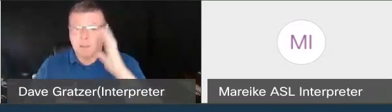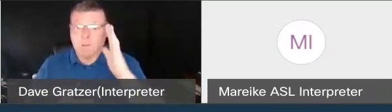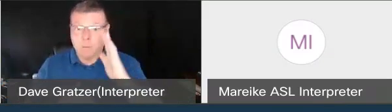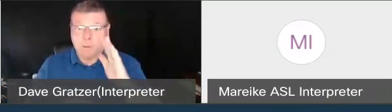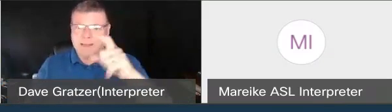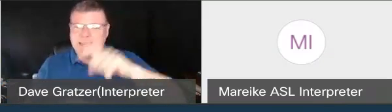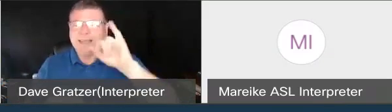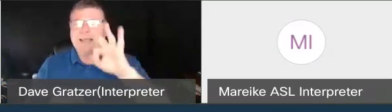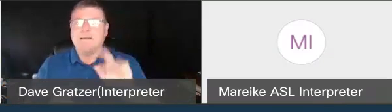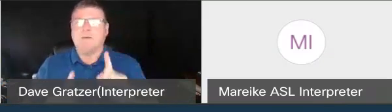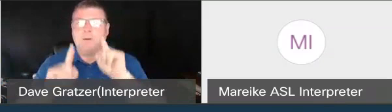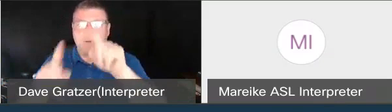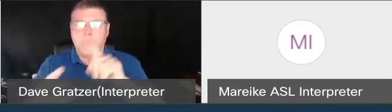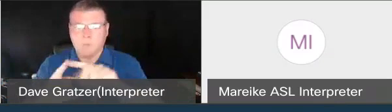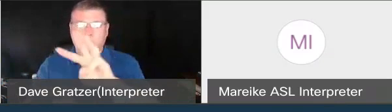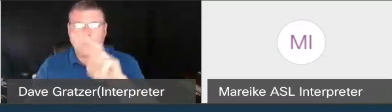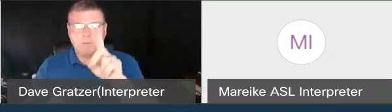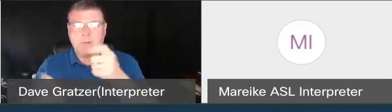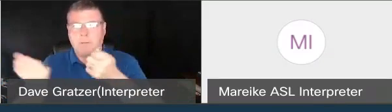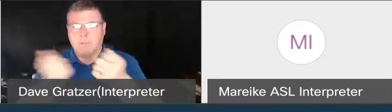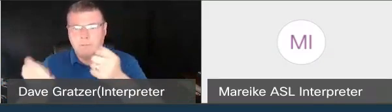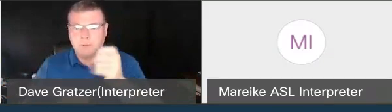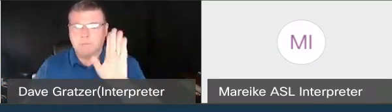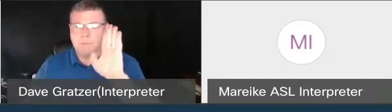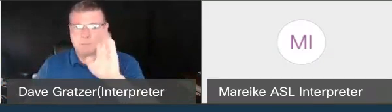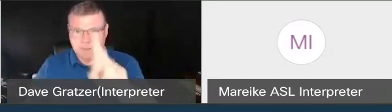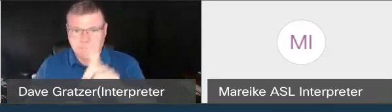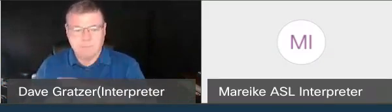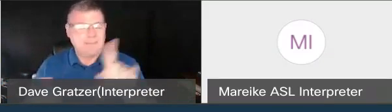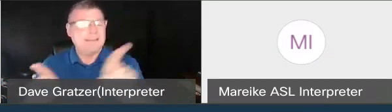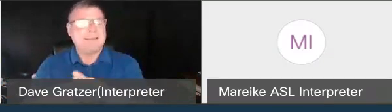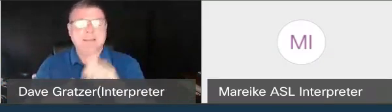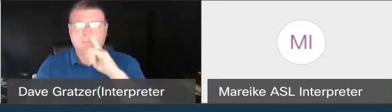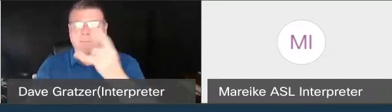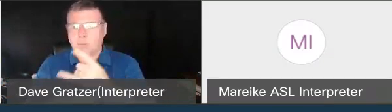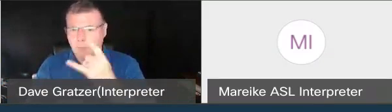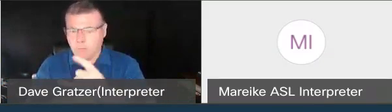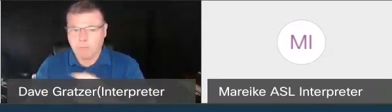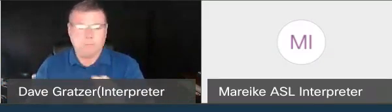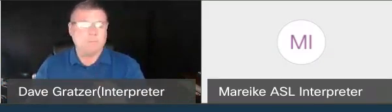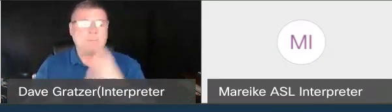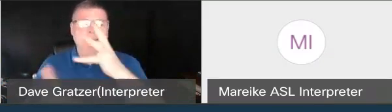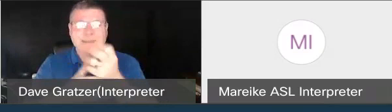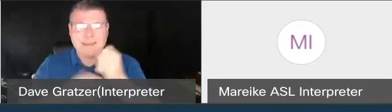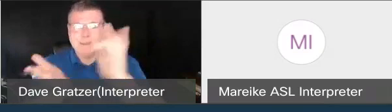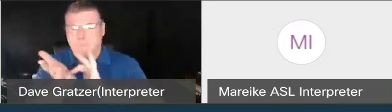to a, uh, withdrawal management bed. Same thing for alcohol, people get Librium, and they'll get all the other medicines,